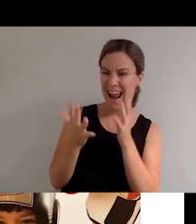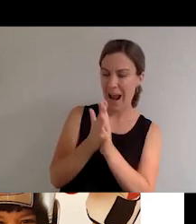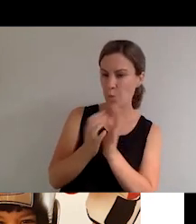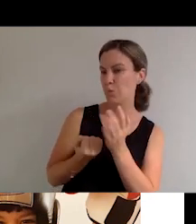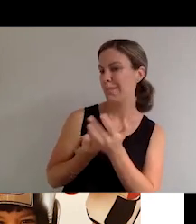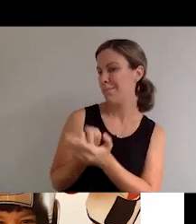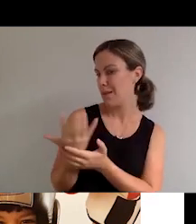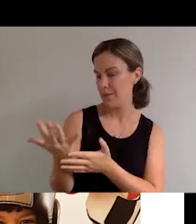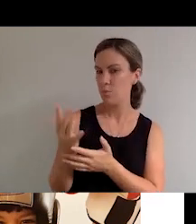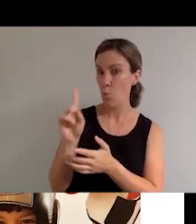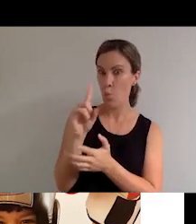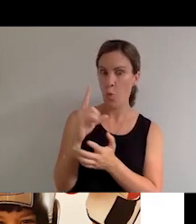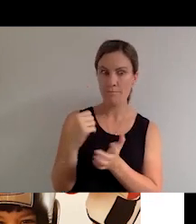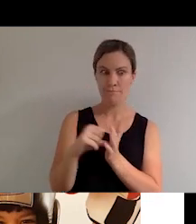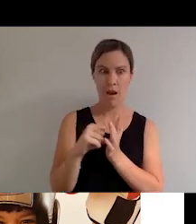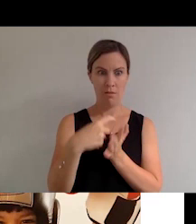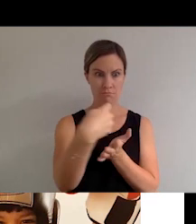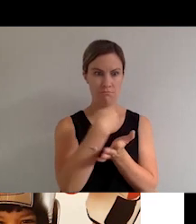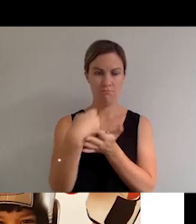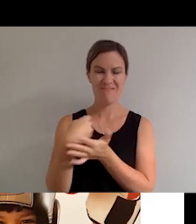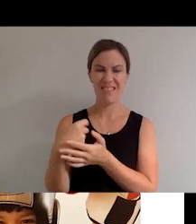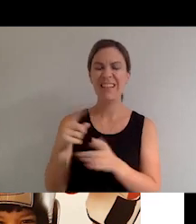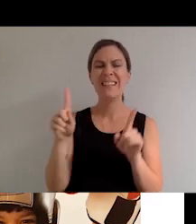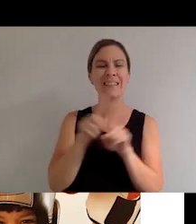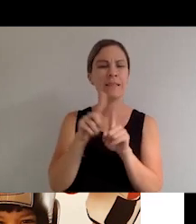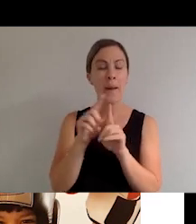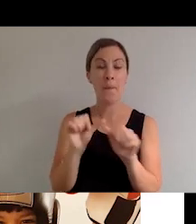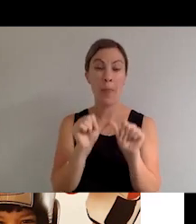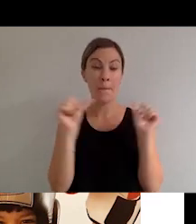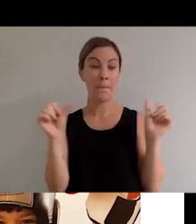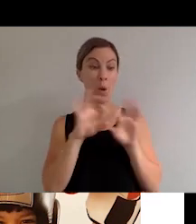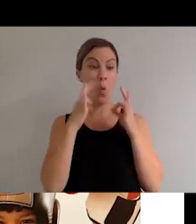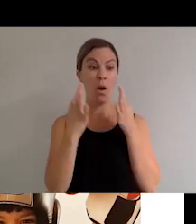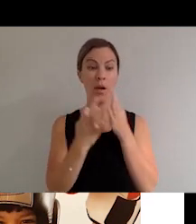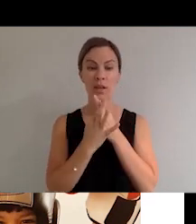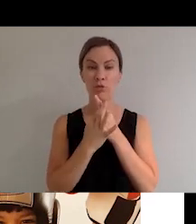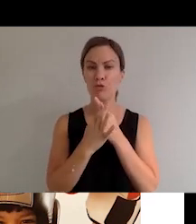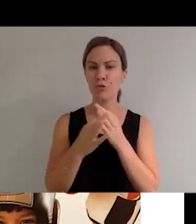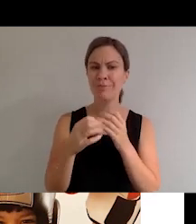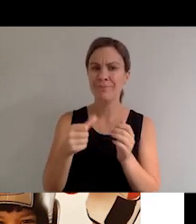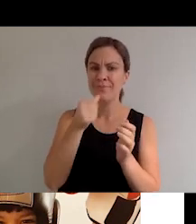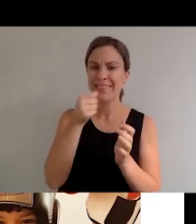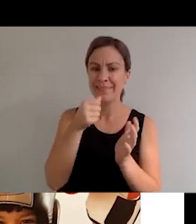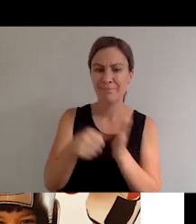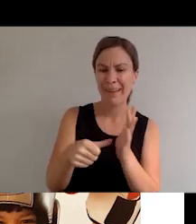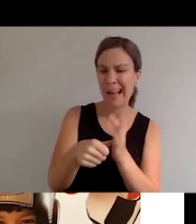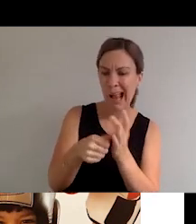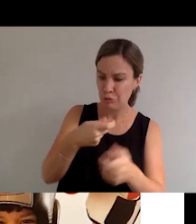organisation would manage cashflow. If you had a big project, pending grants or operational funds to be paid at certain times, you would be